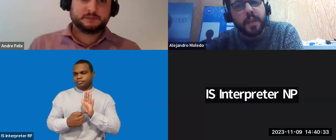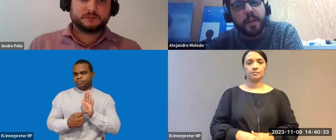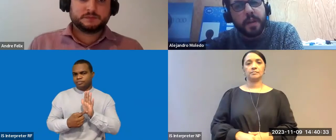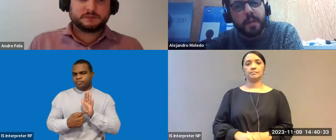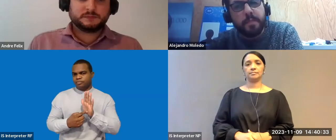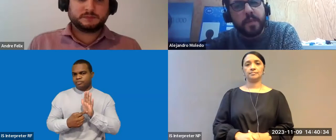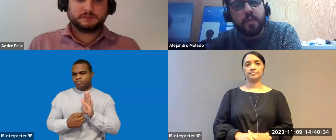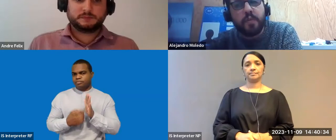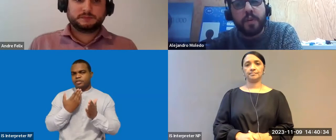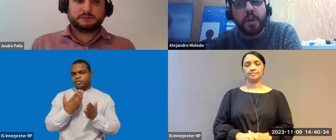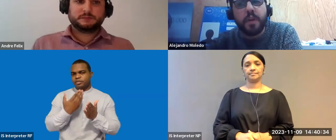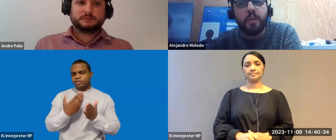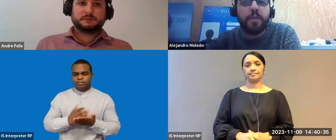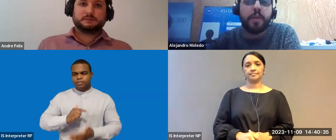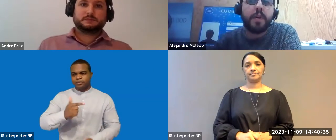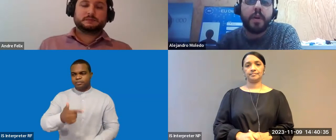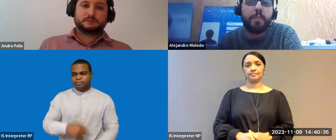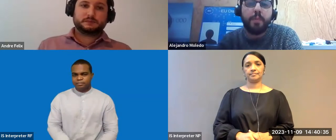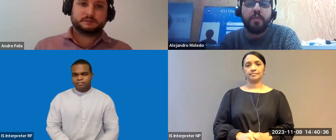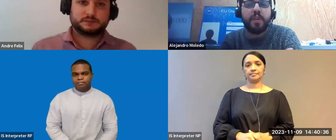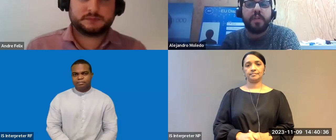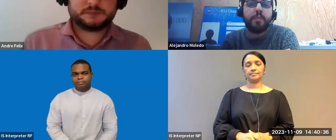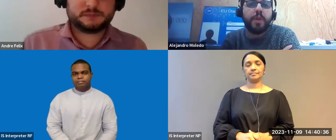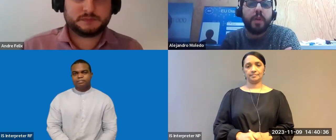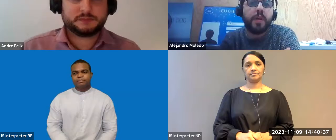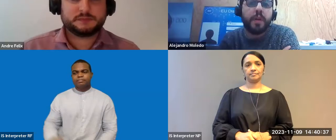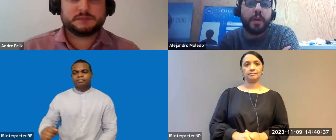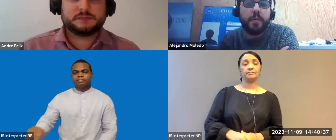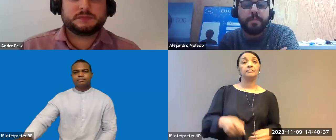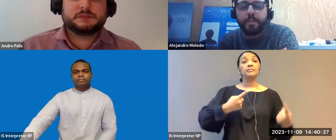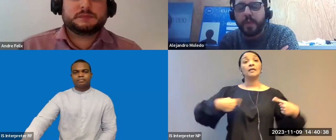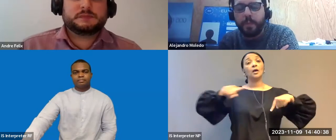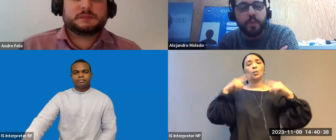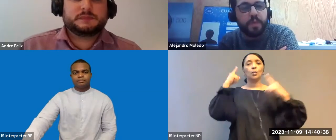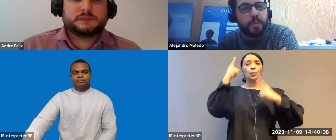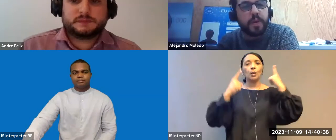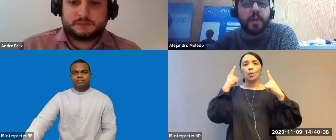Concerning other proposals that we put forward